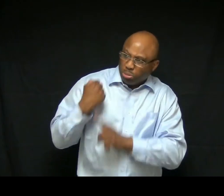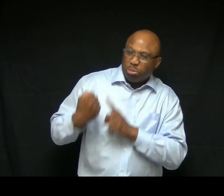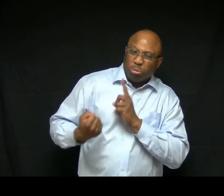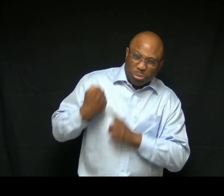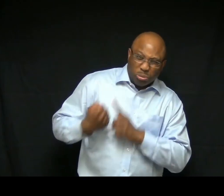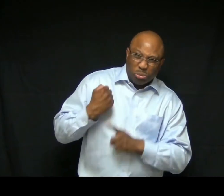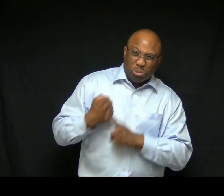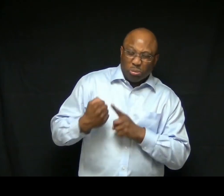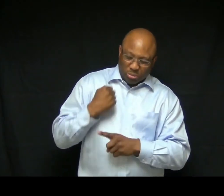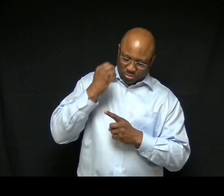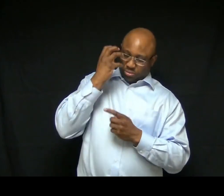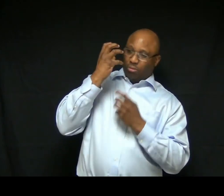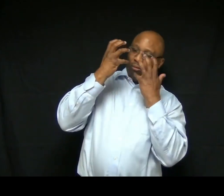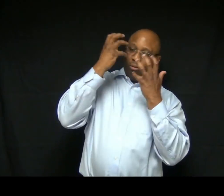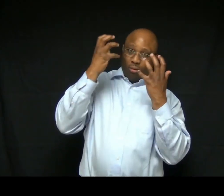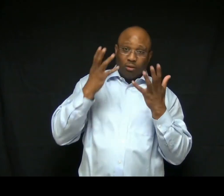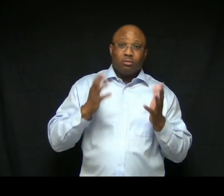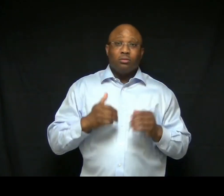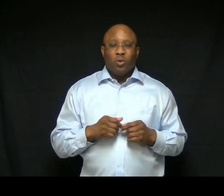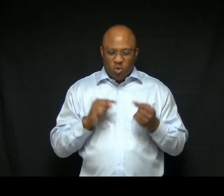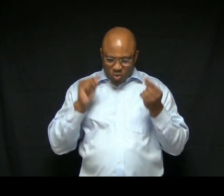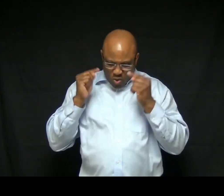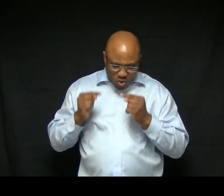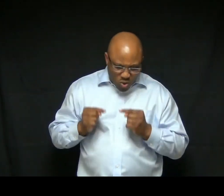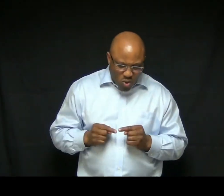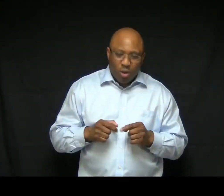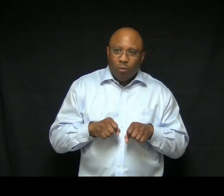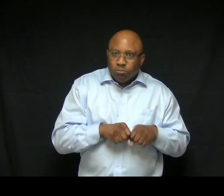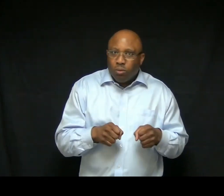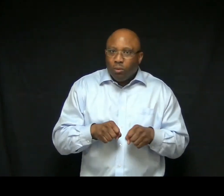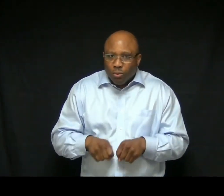to the target,